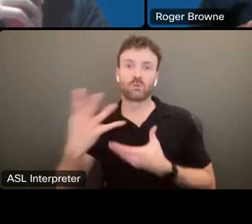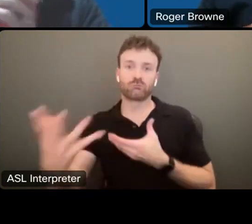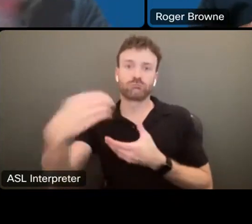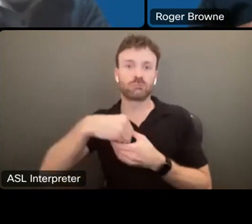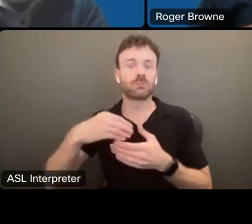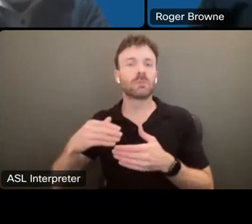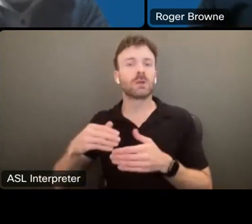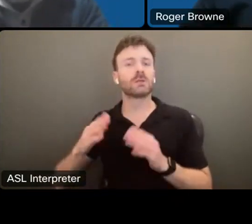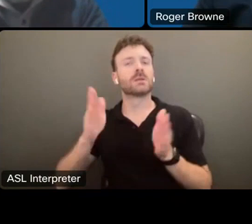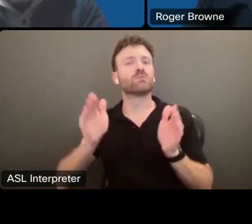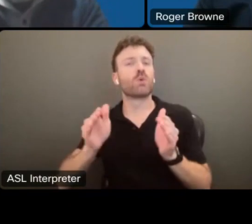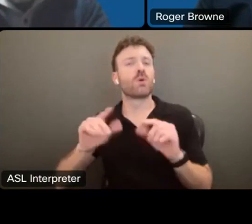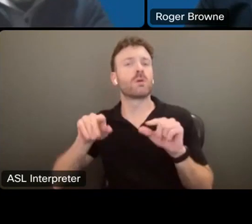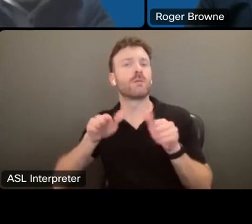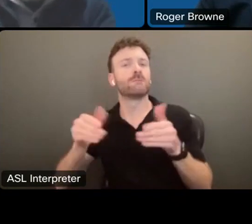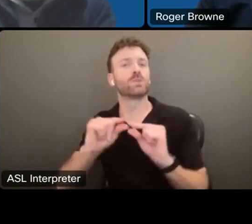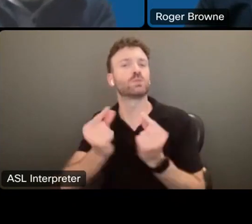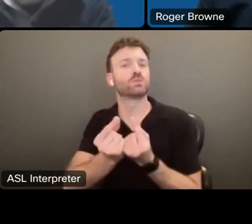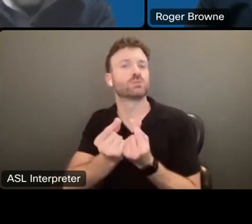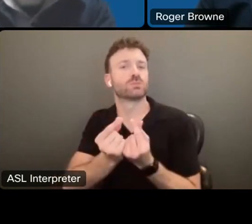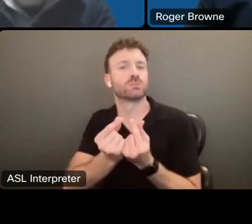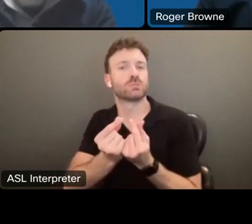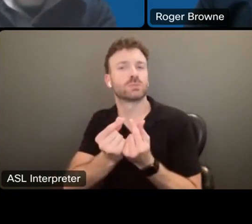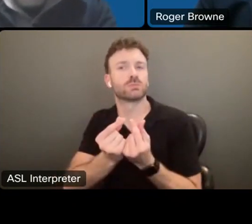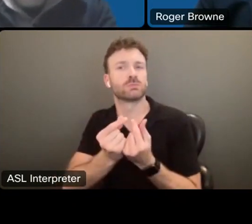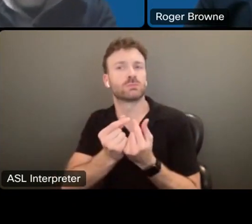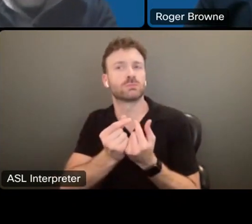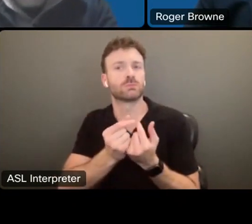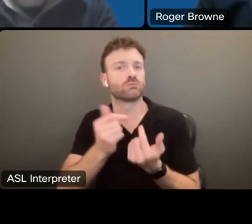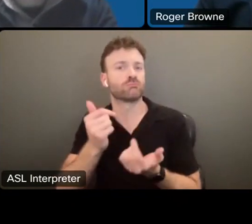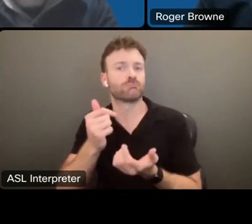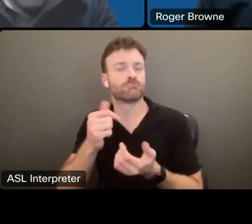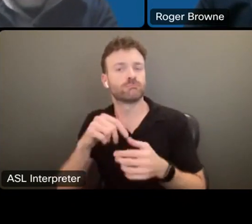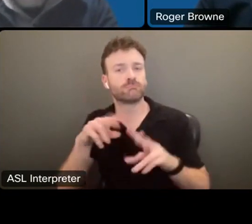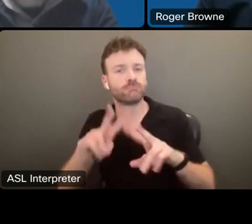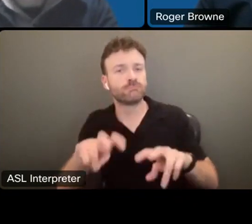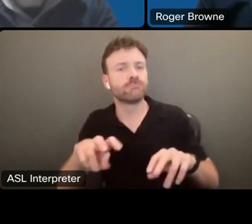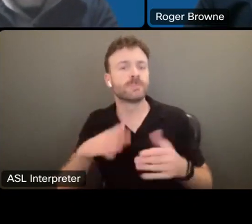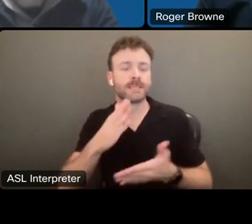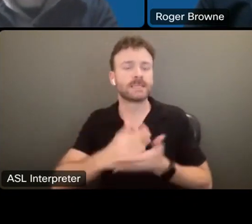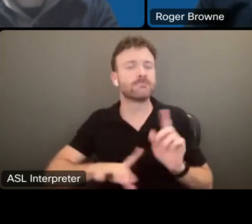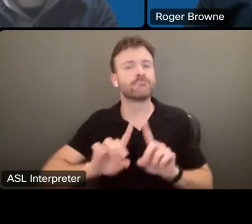groups to specifically look at some of the different technologies and ideas that are